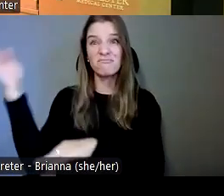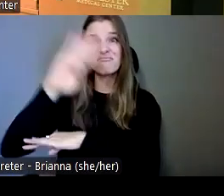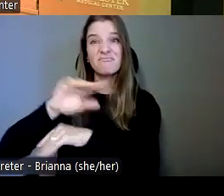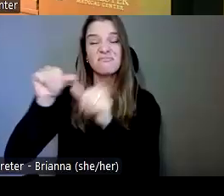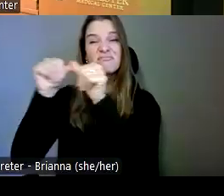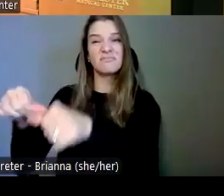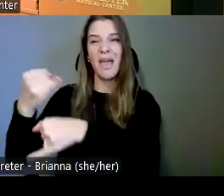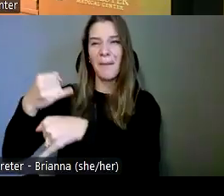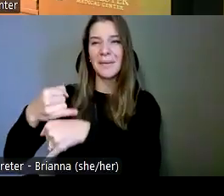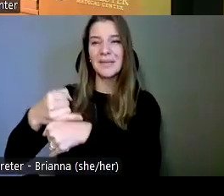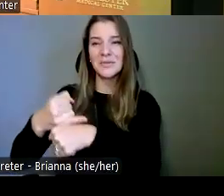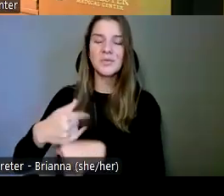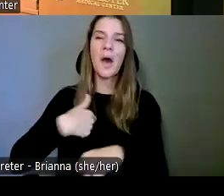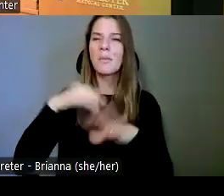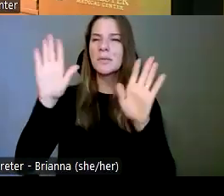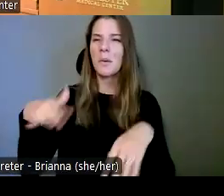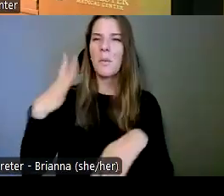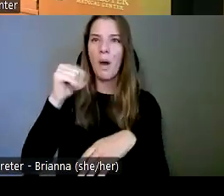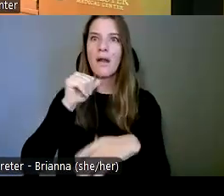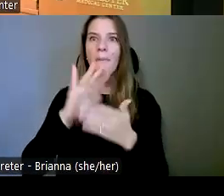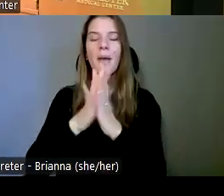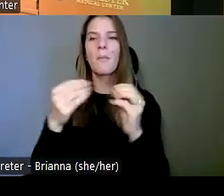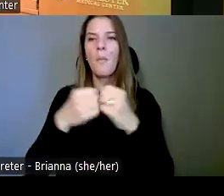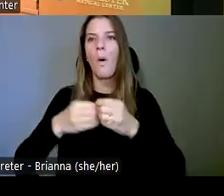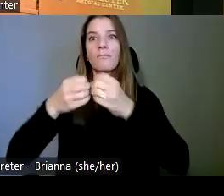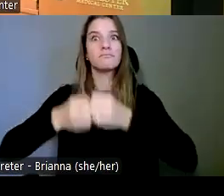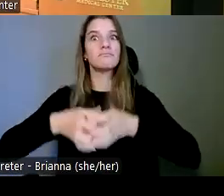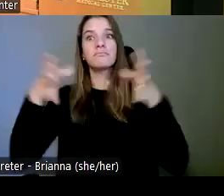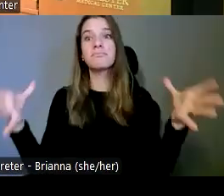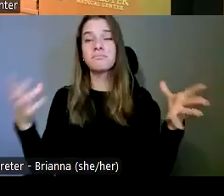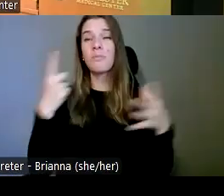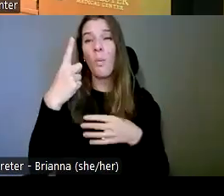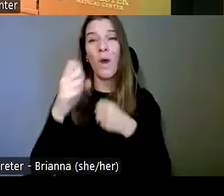hey let's step it outside of their experience and make a one-year fellowship where they actually